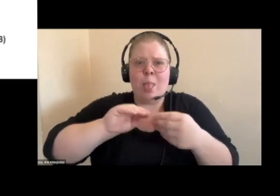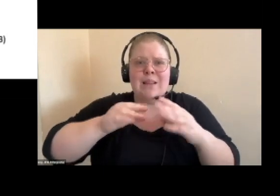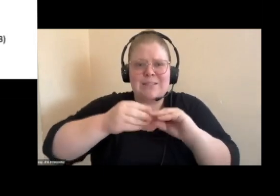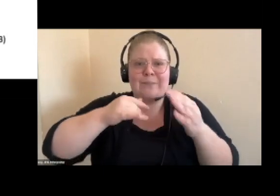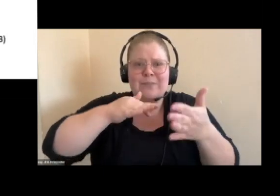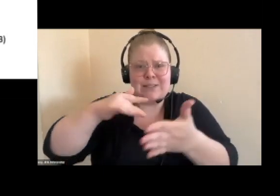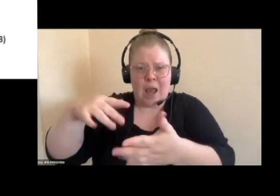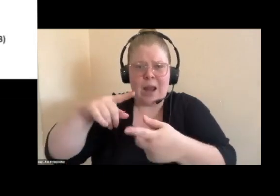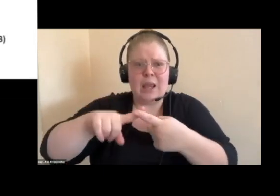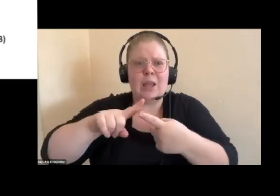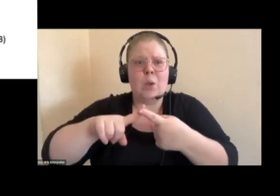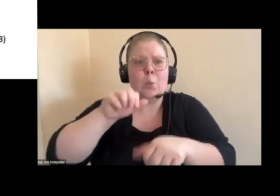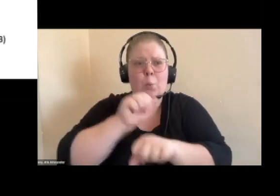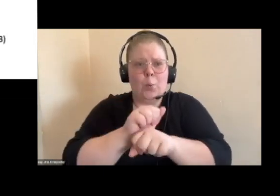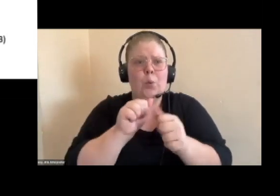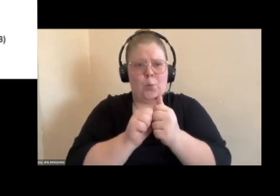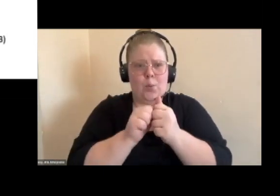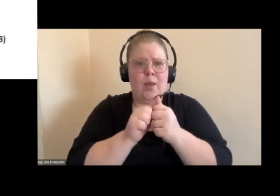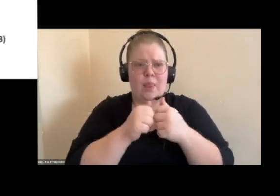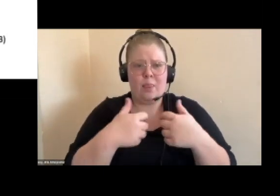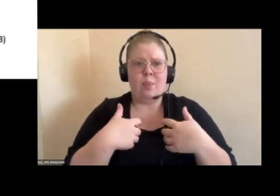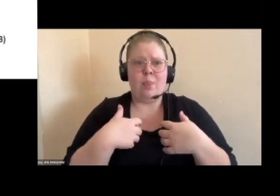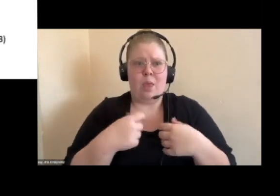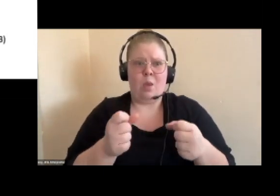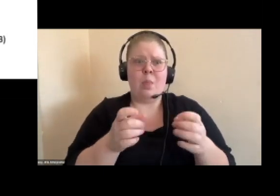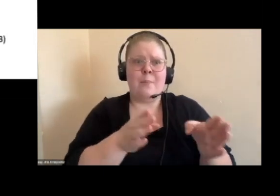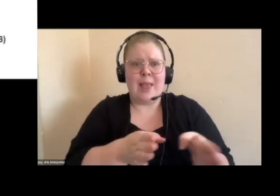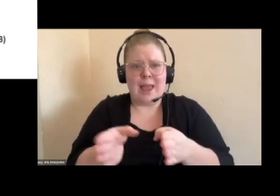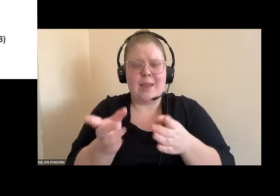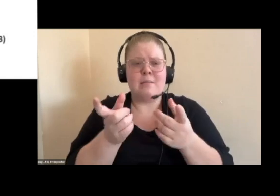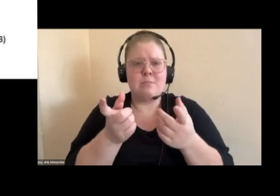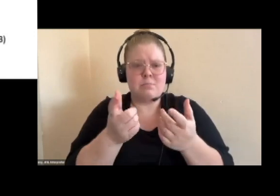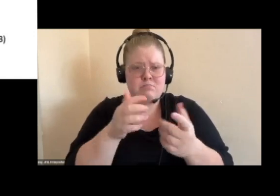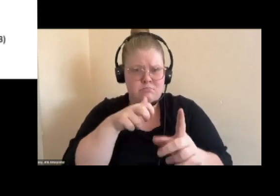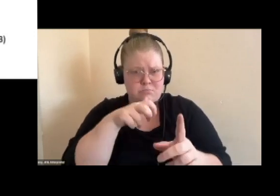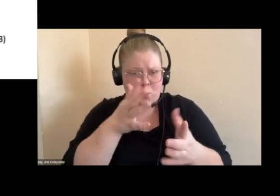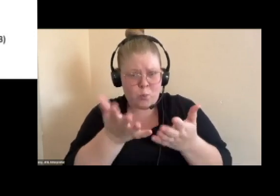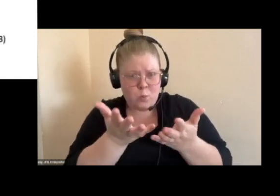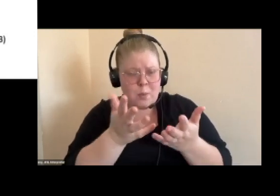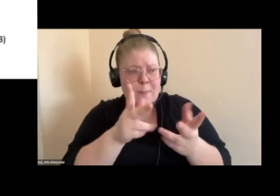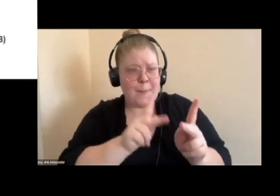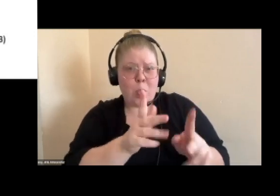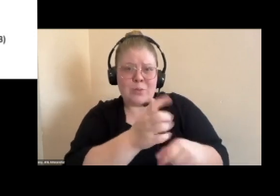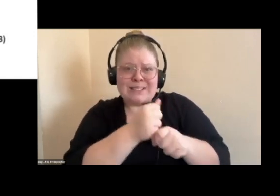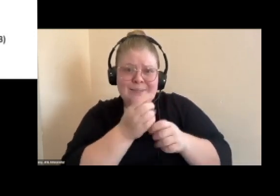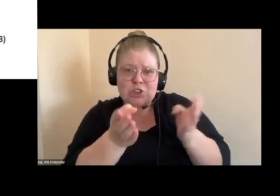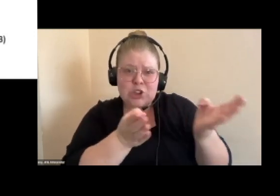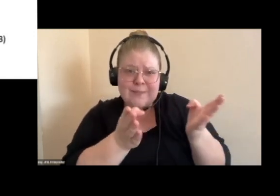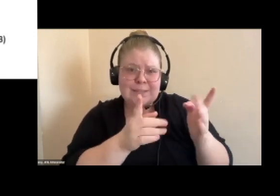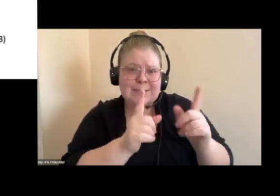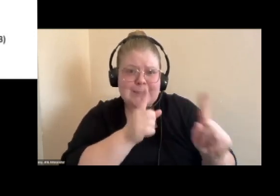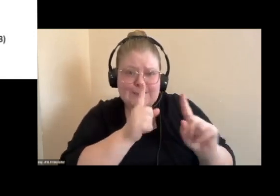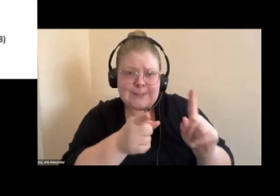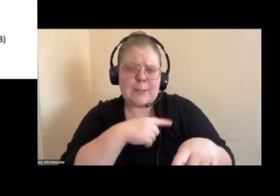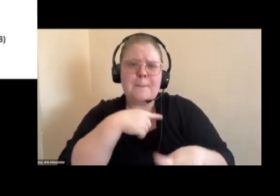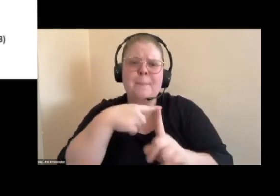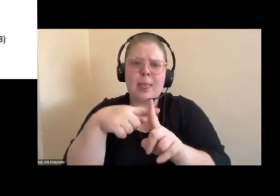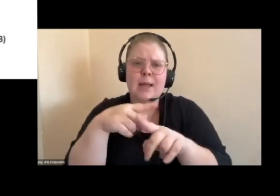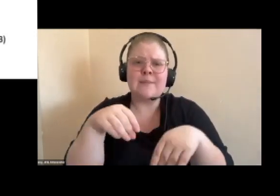and really talked to people receiving services and to the facilitators about what they thought some